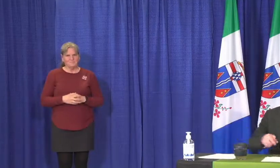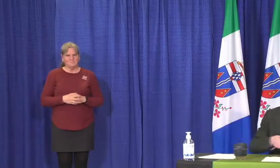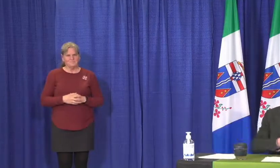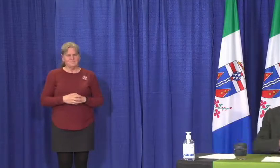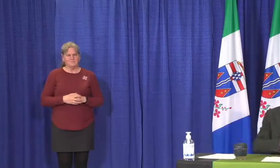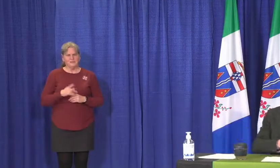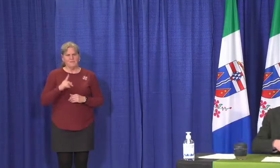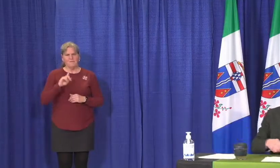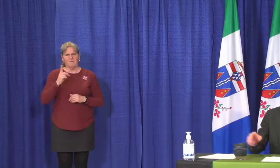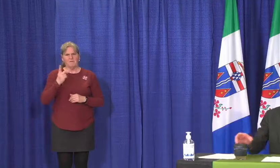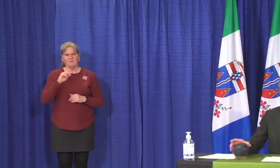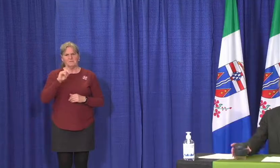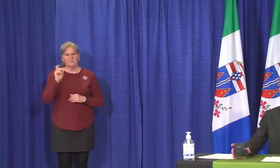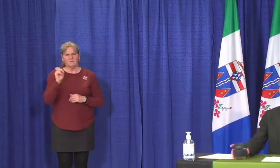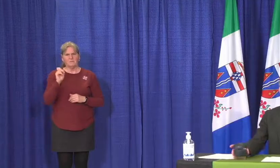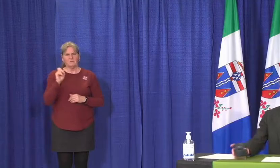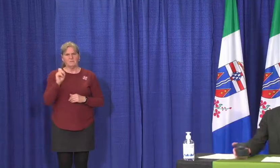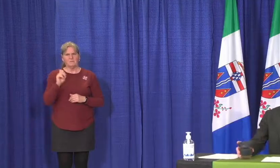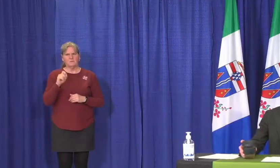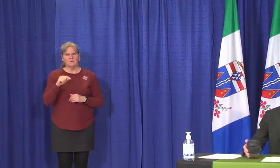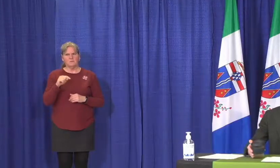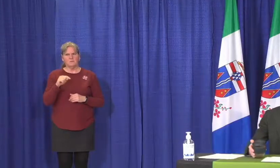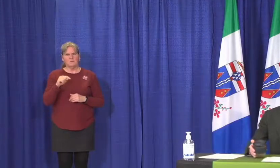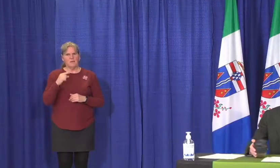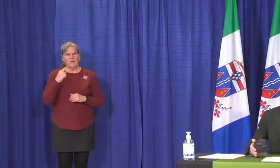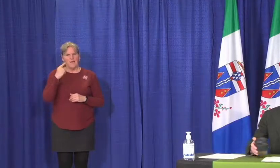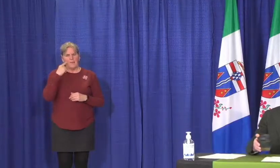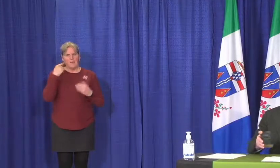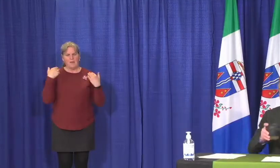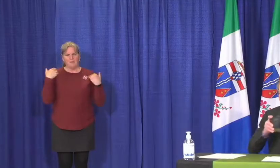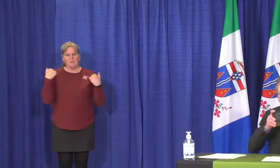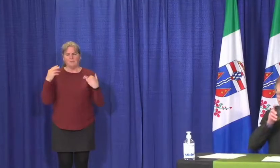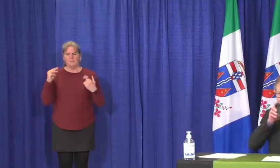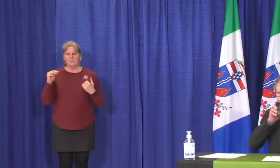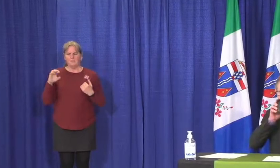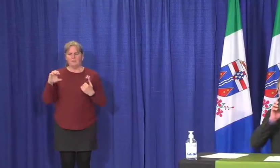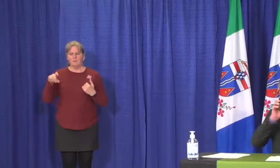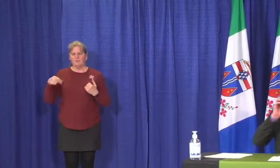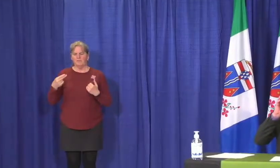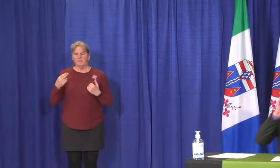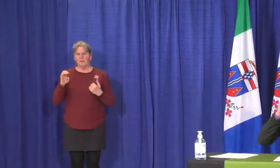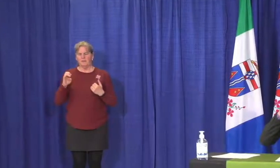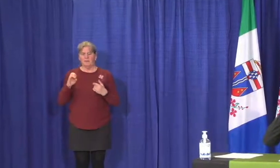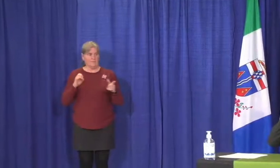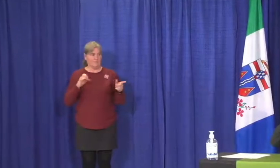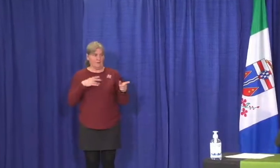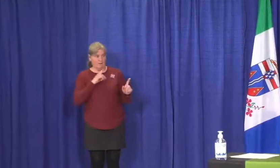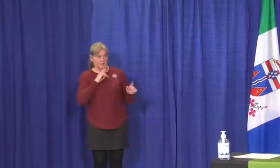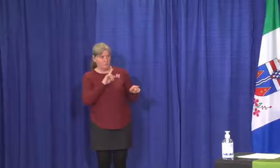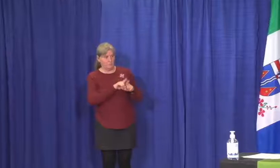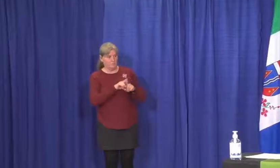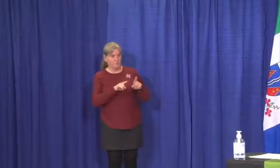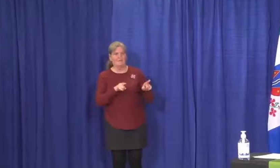Reporter: Hello there. My first question I think would for Minister McPhee by Doctor